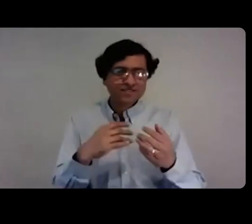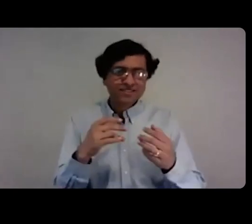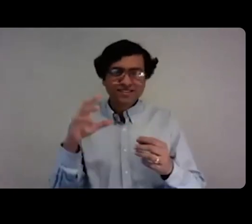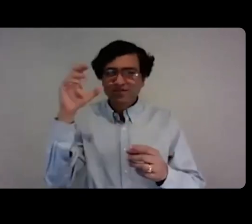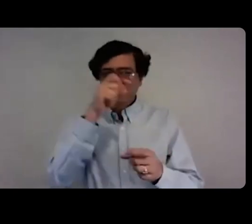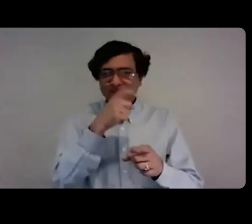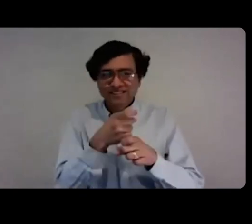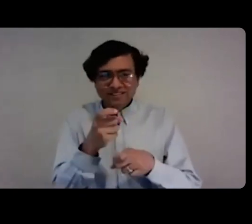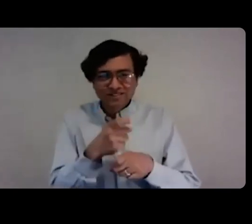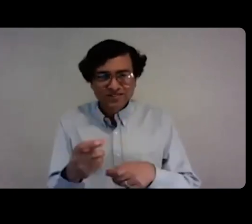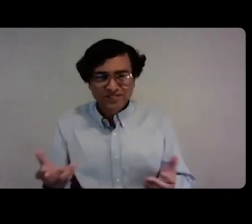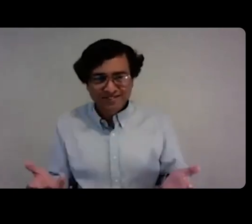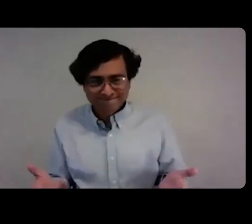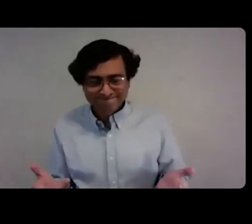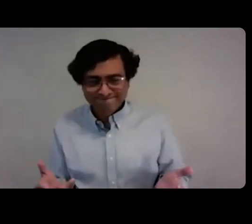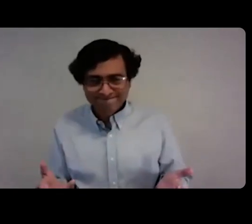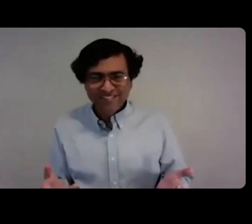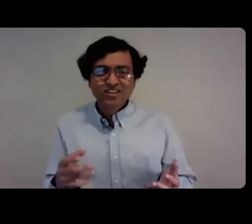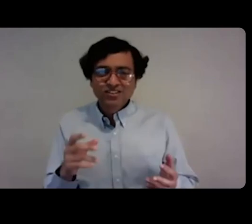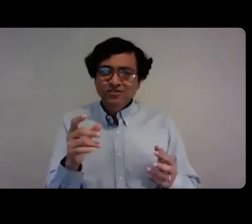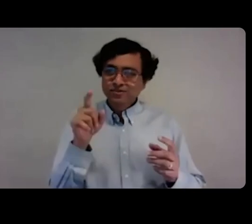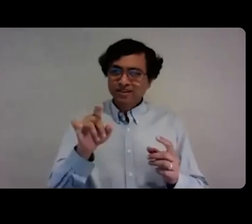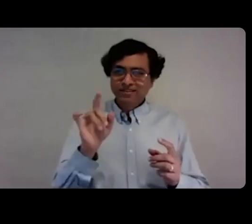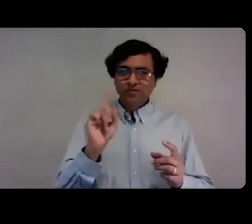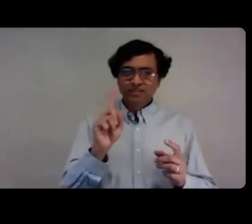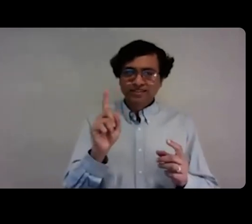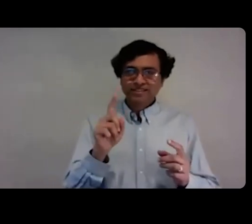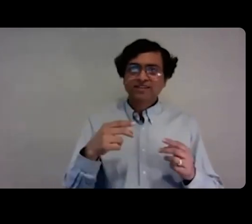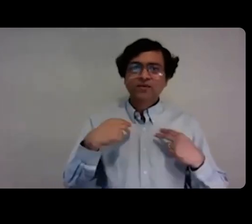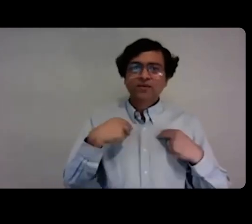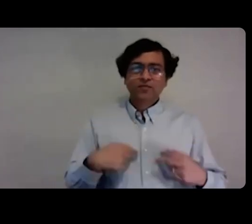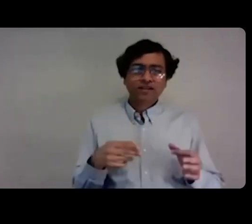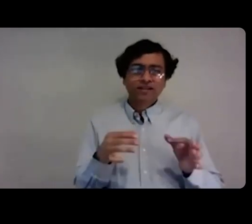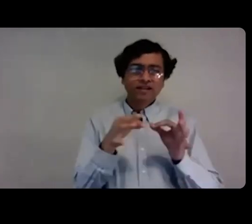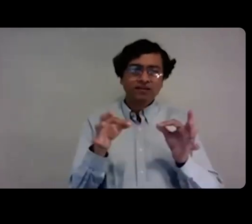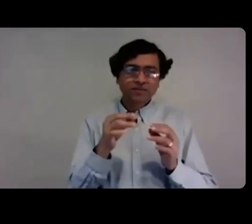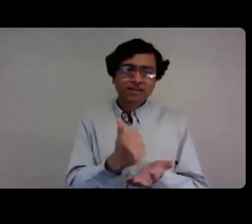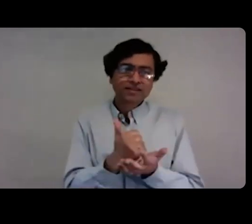But if you're simply reading this via captions, you definitely miss the joke.